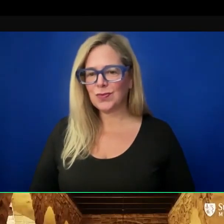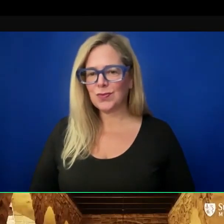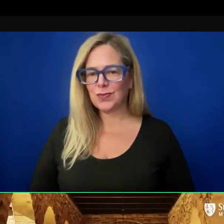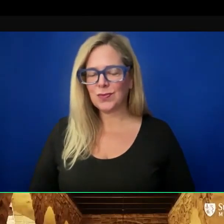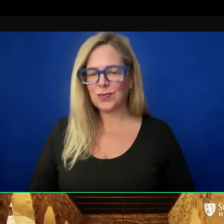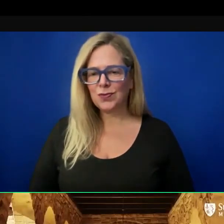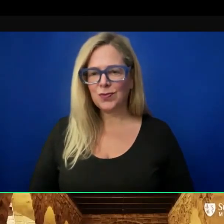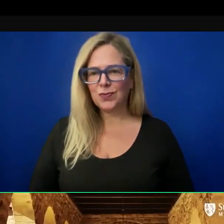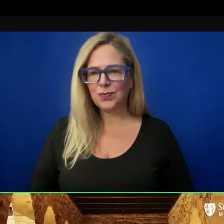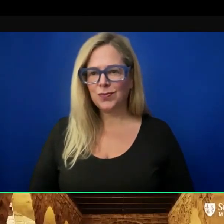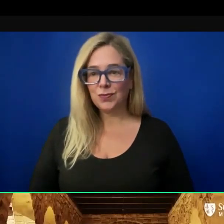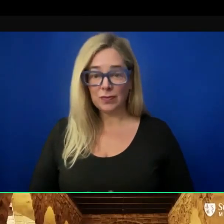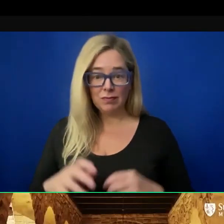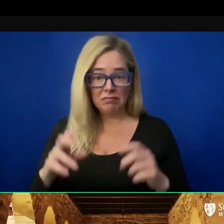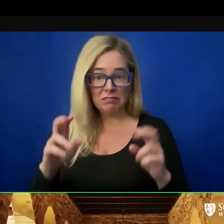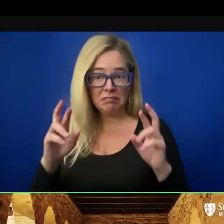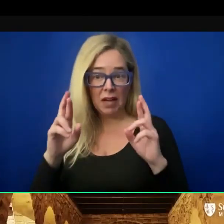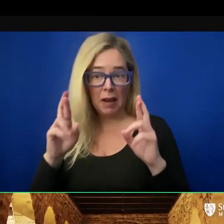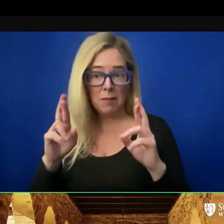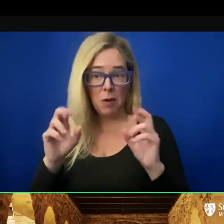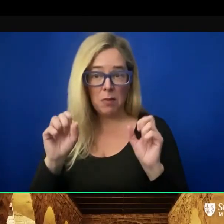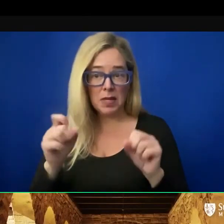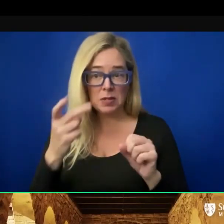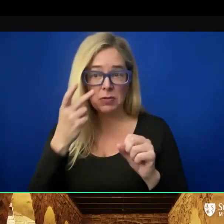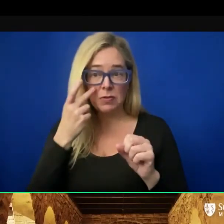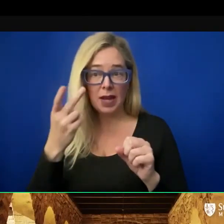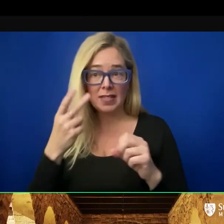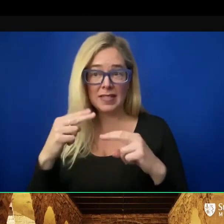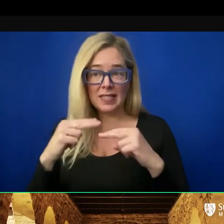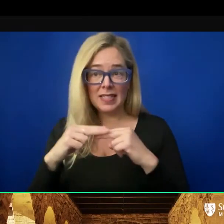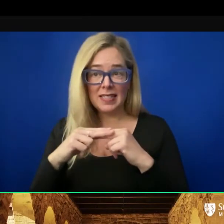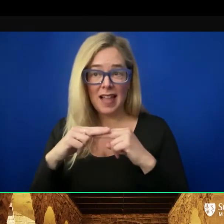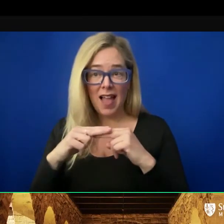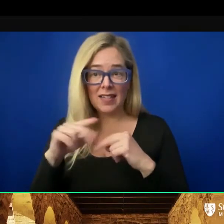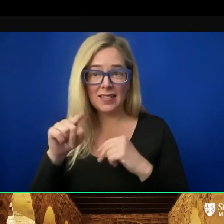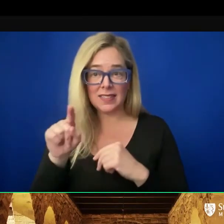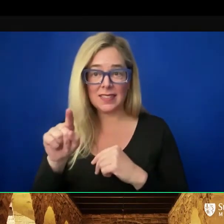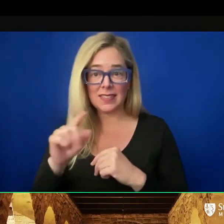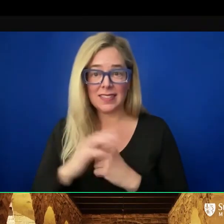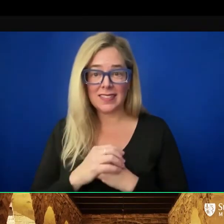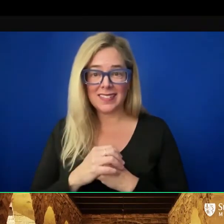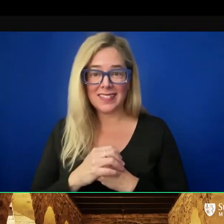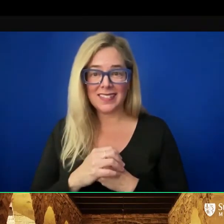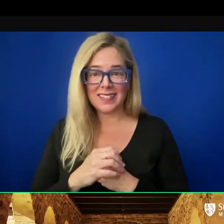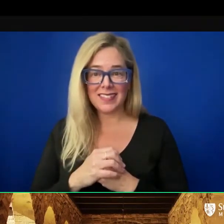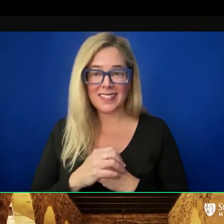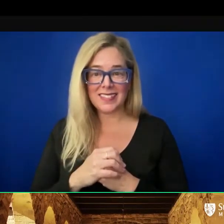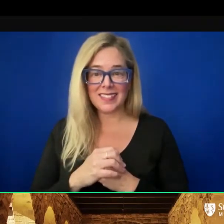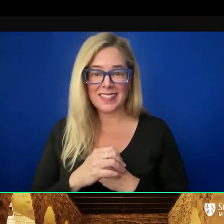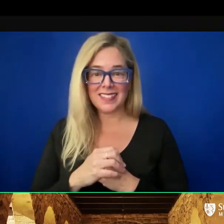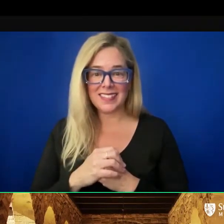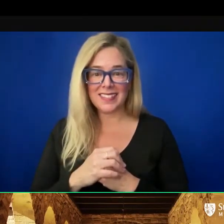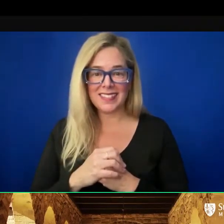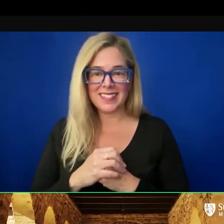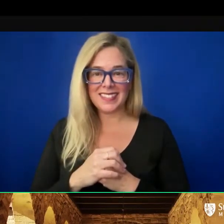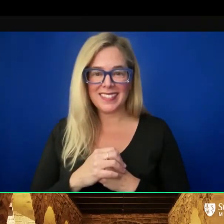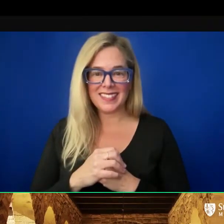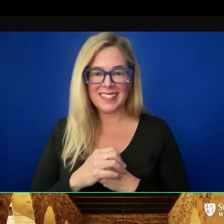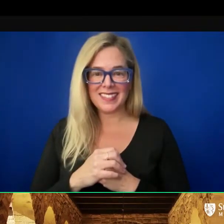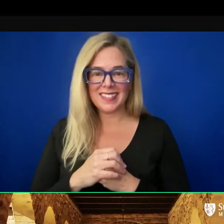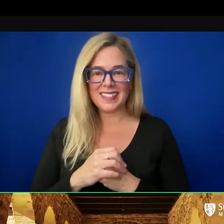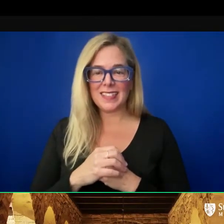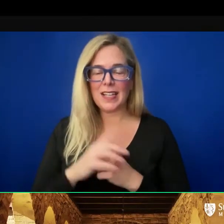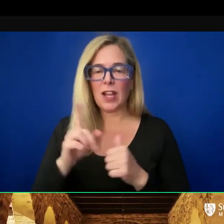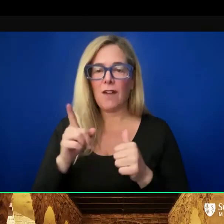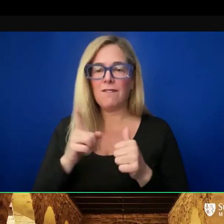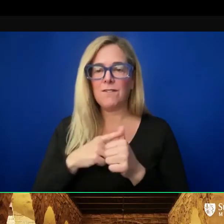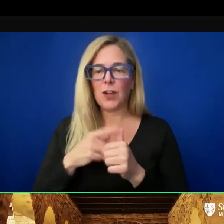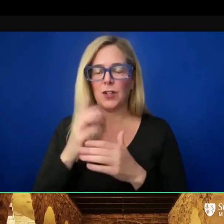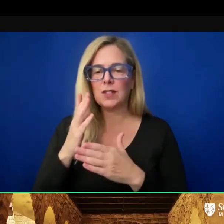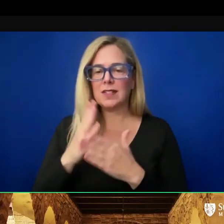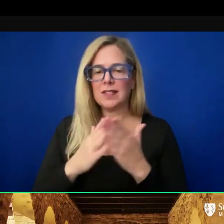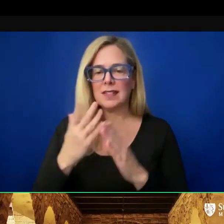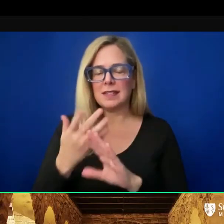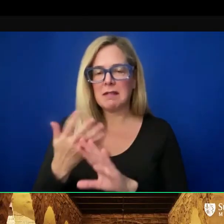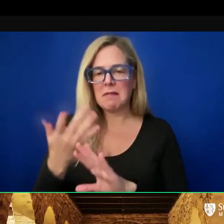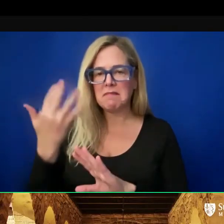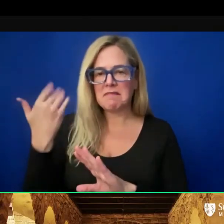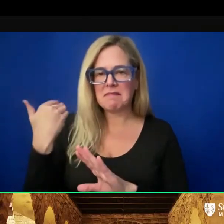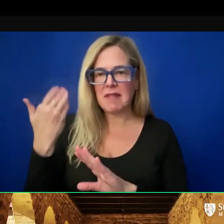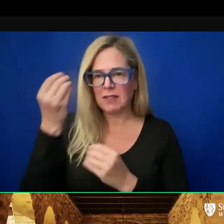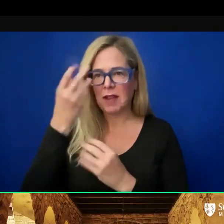I'm hoping you can see the slides here. First, some background. What you heard about me in my